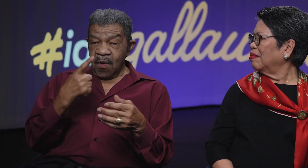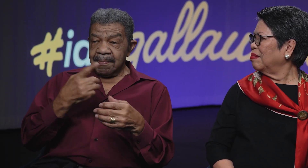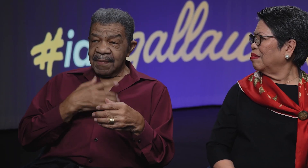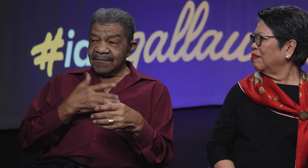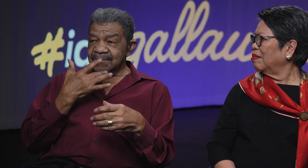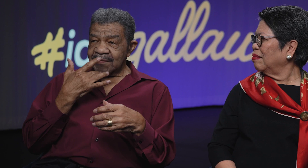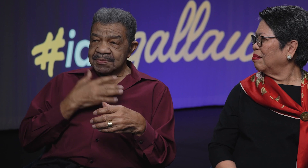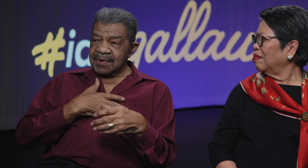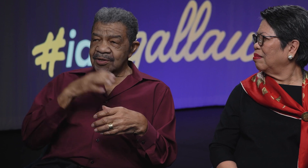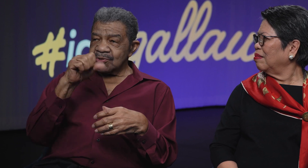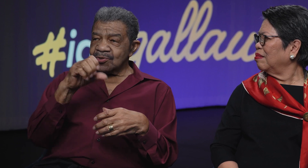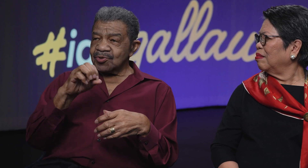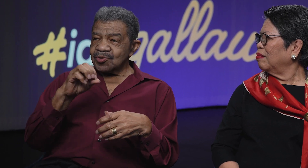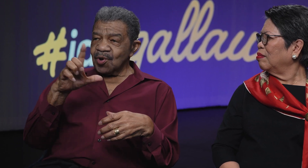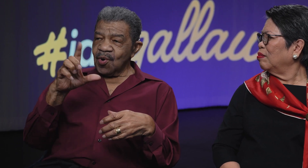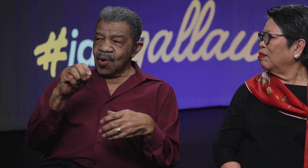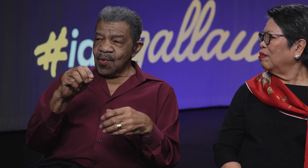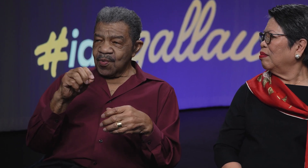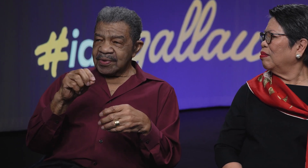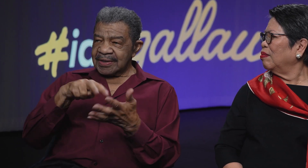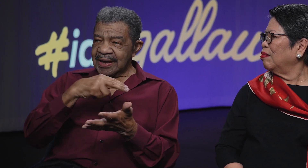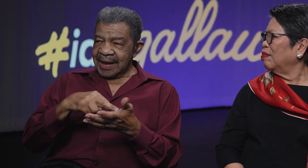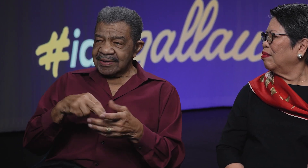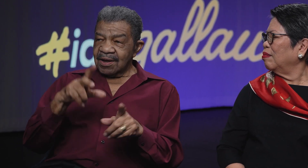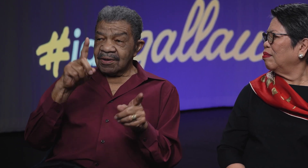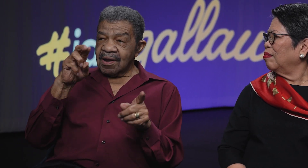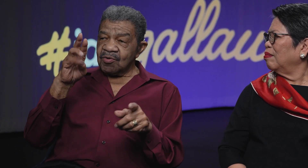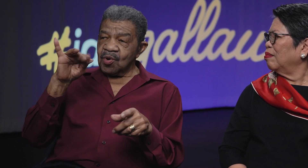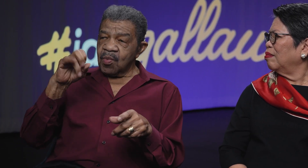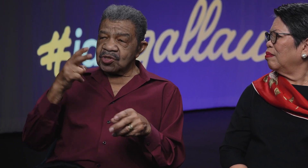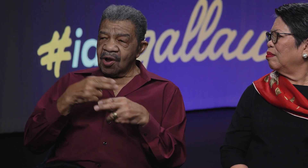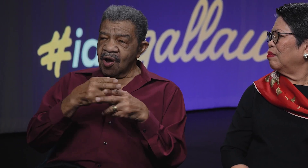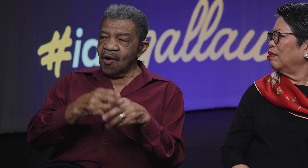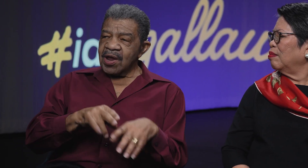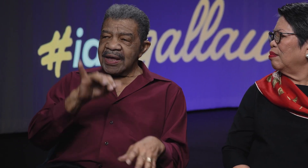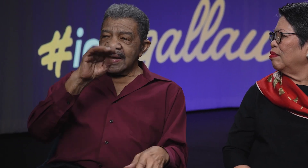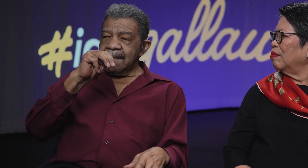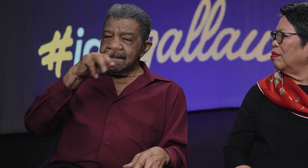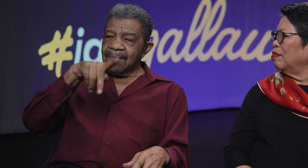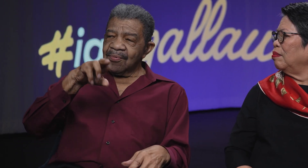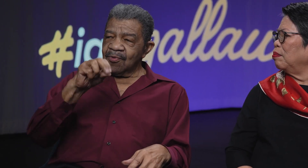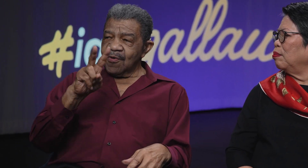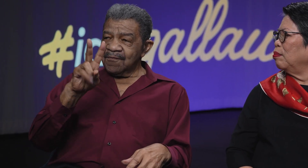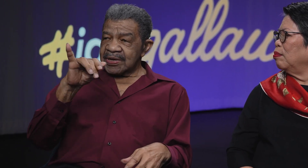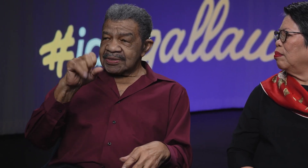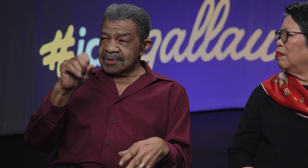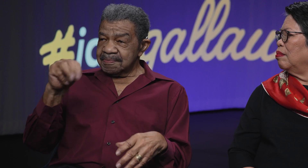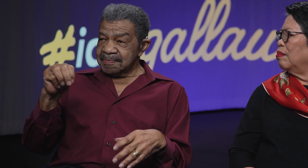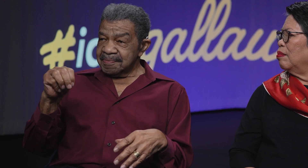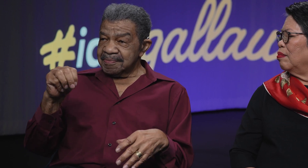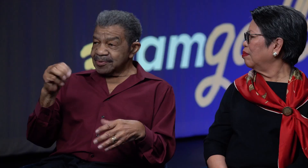One of my favorites was my solo, Dr. Wisher called it “Improvism”.